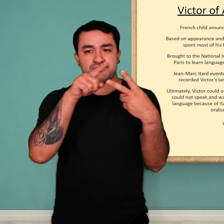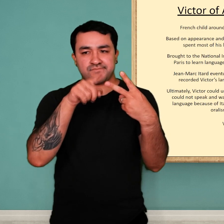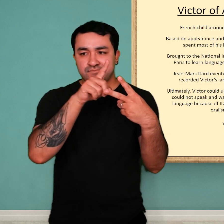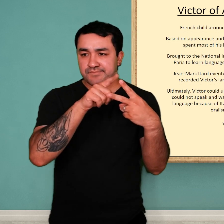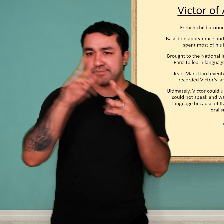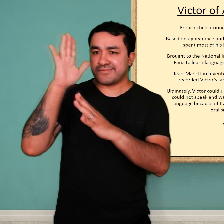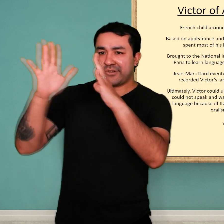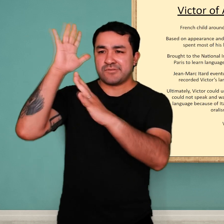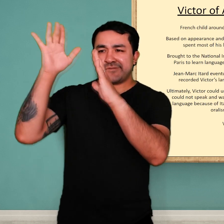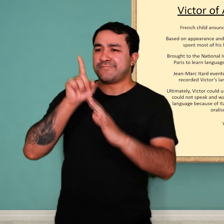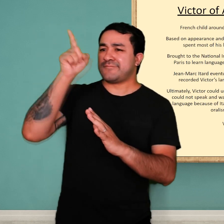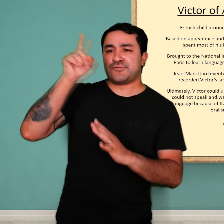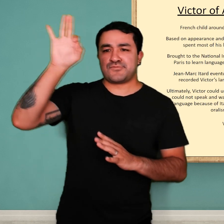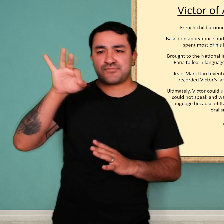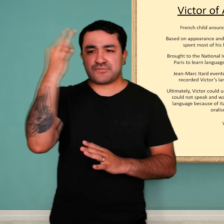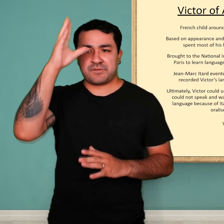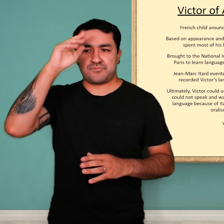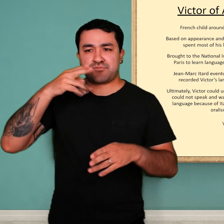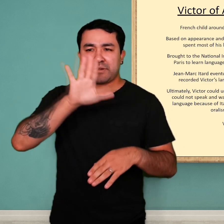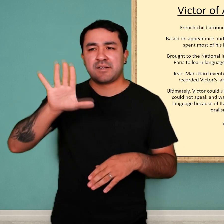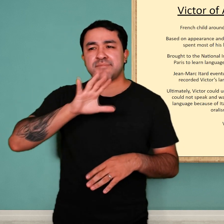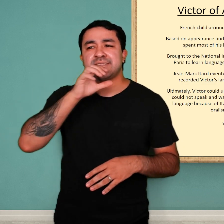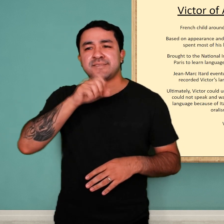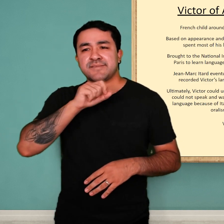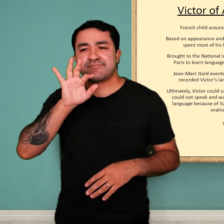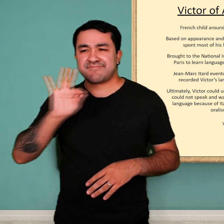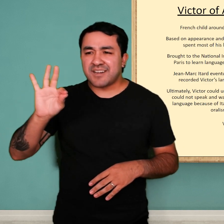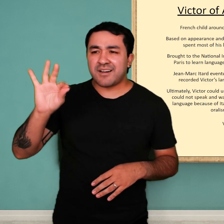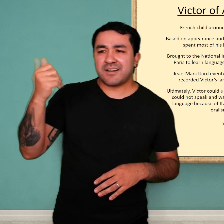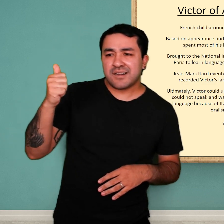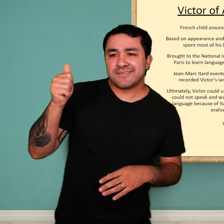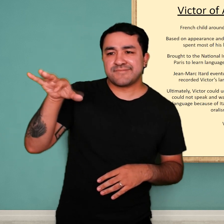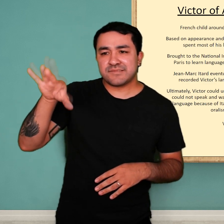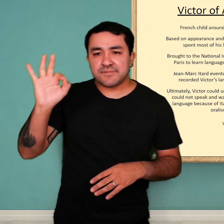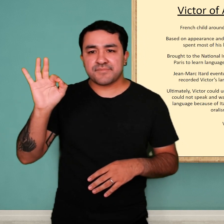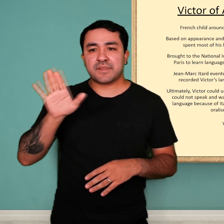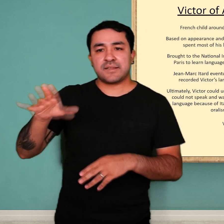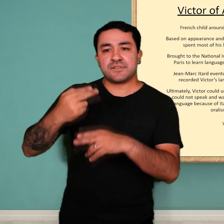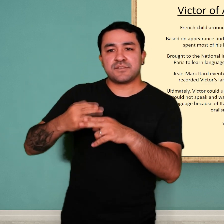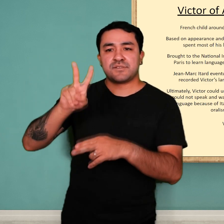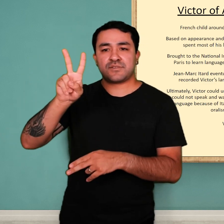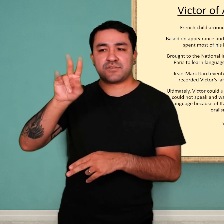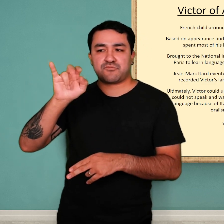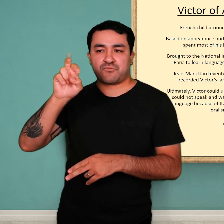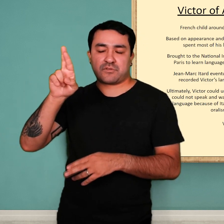Any language exposure or acquisition process delay will negatively impact the person’s overall life.